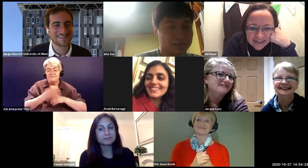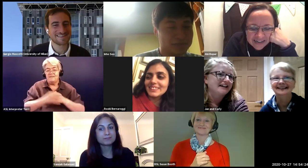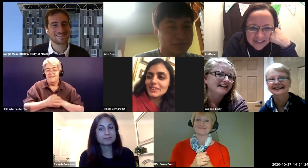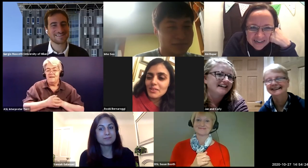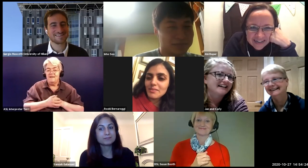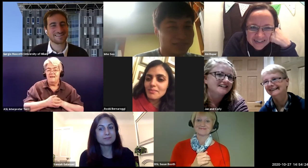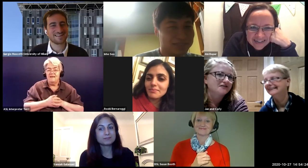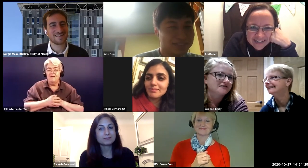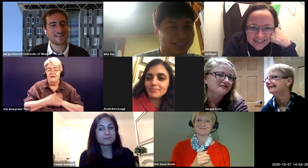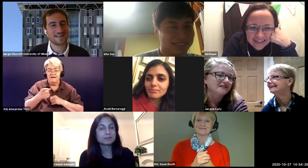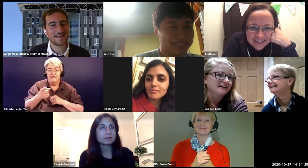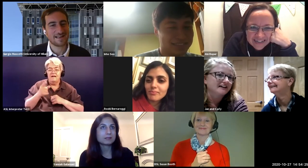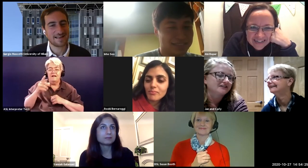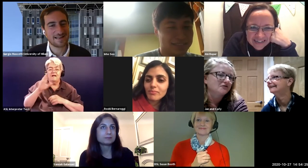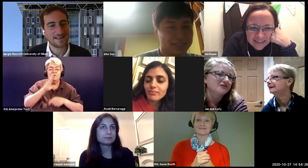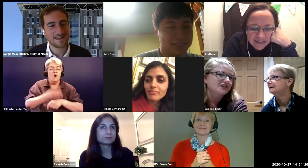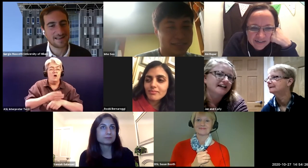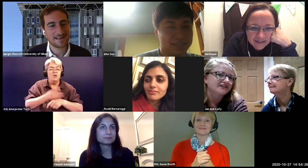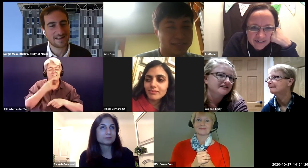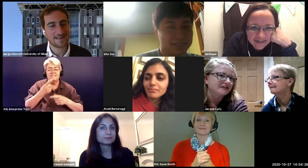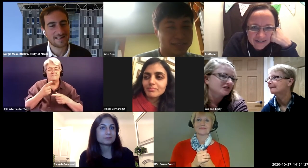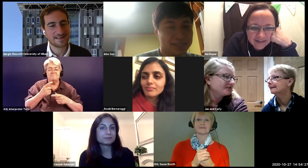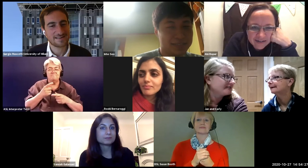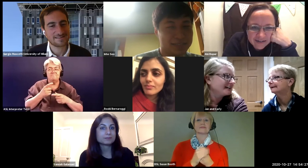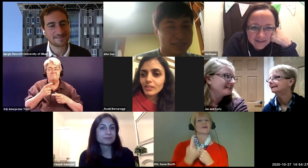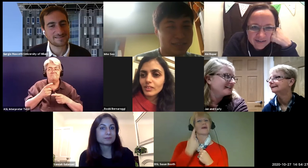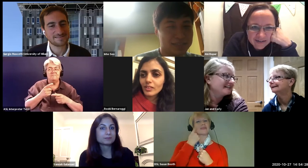but I think it's not all not all the challenges have been strength related